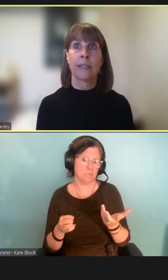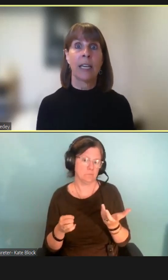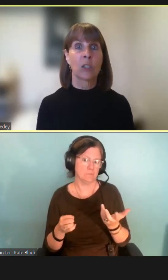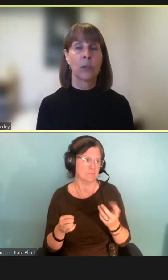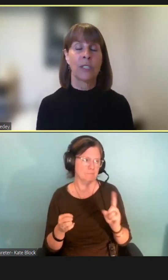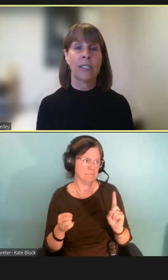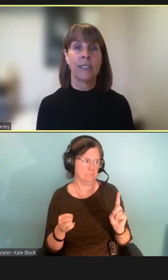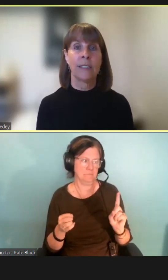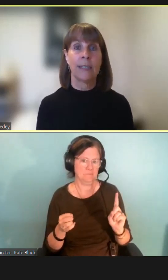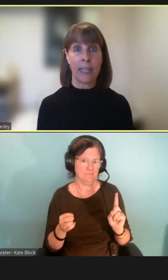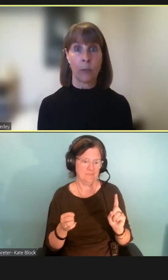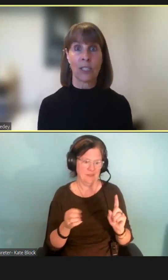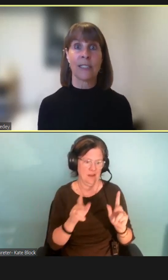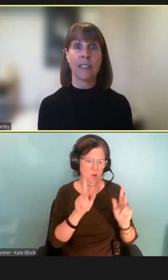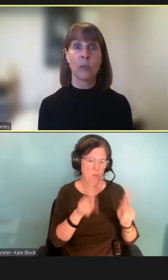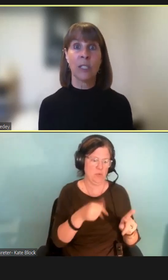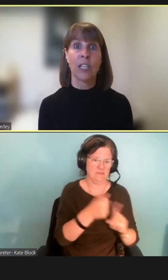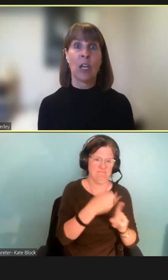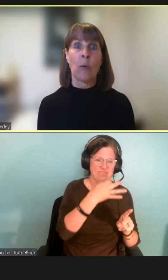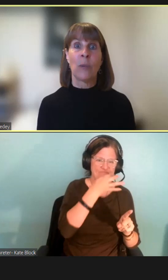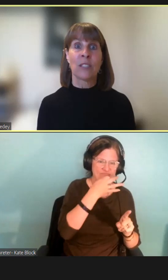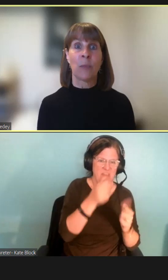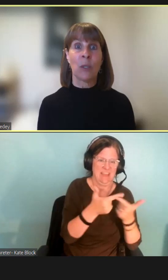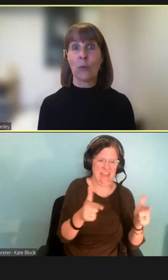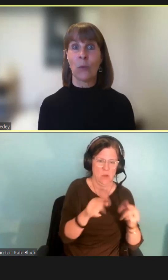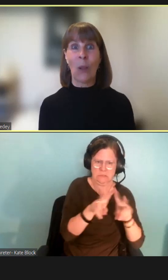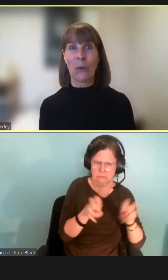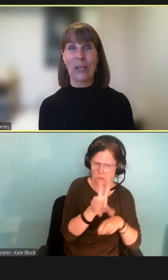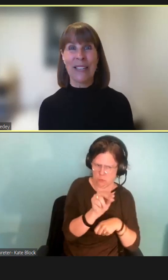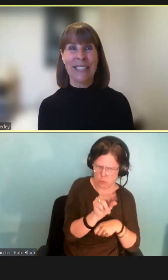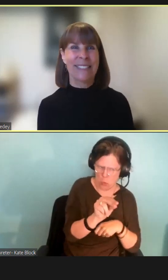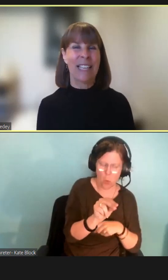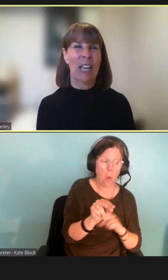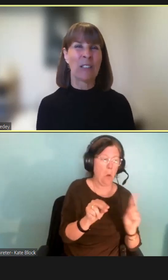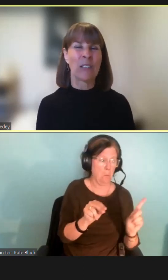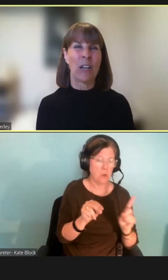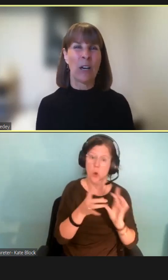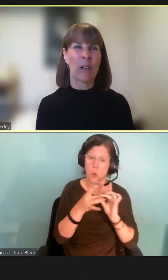expertise in language assessment but somebody who's well organized and uh